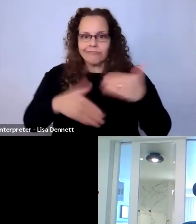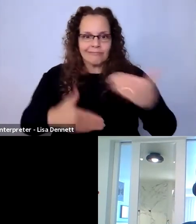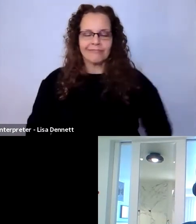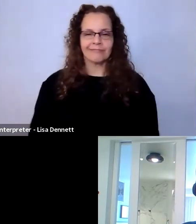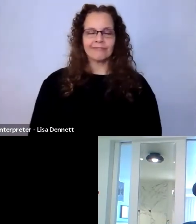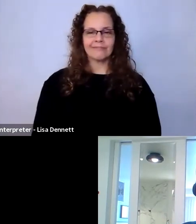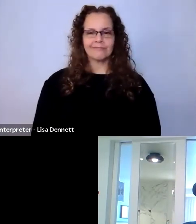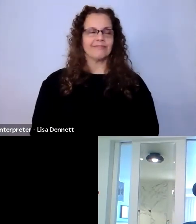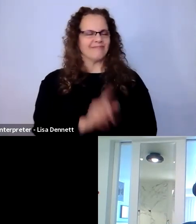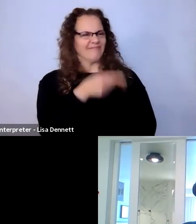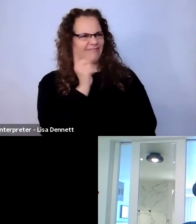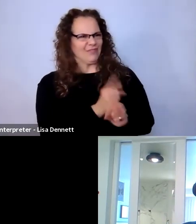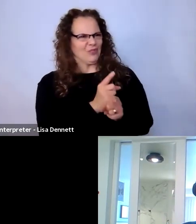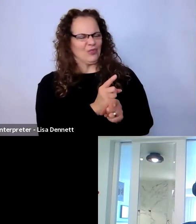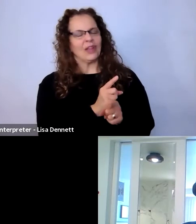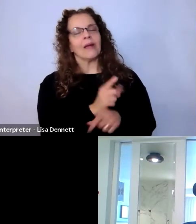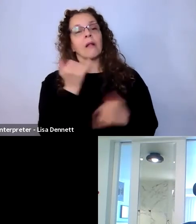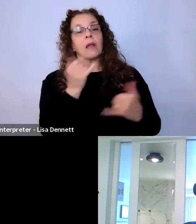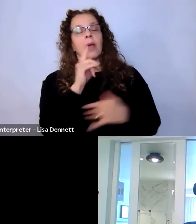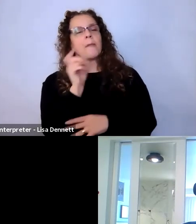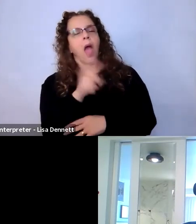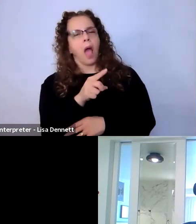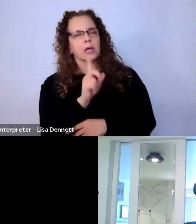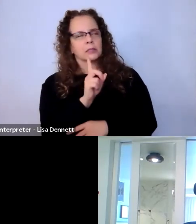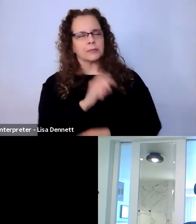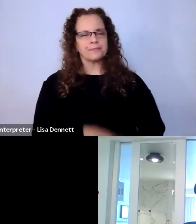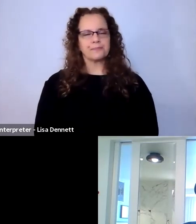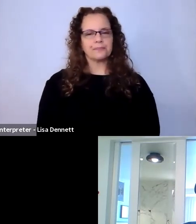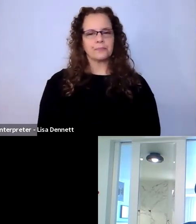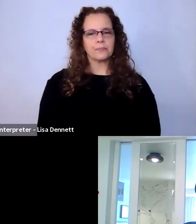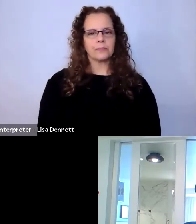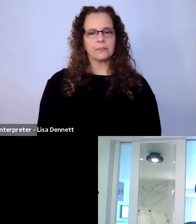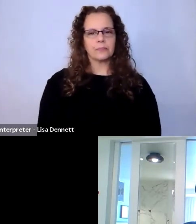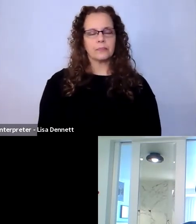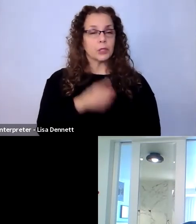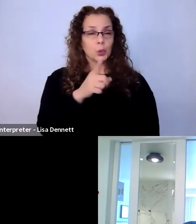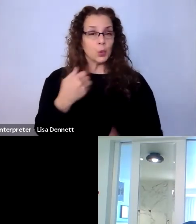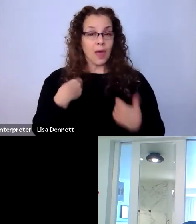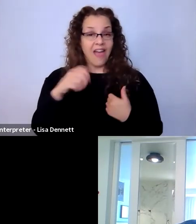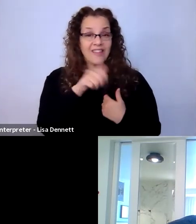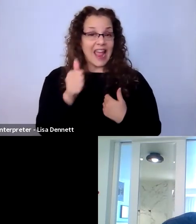Joe Devon: Now let me ask you a question news, do you have any news about this day that you want to share.